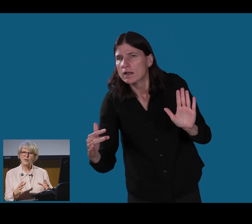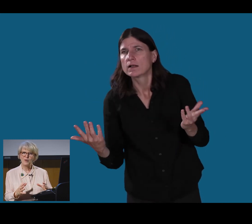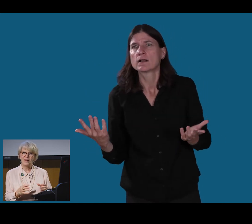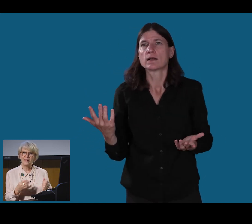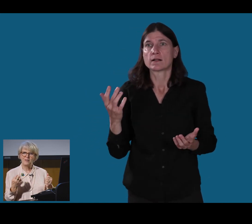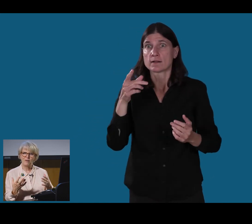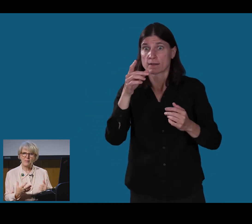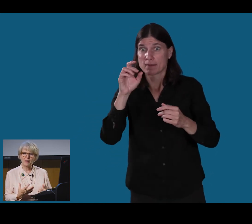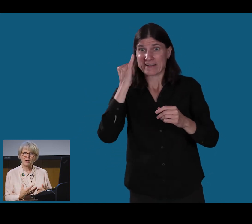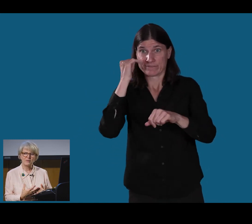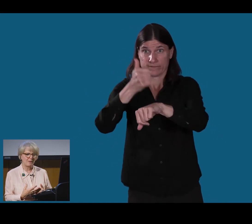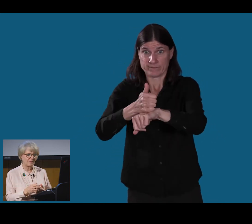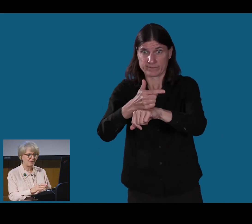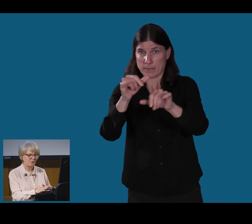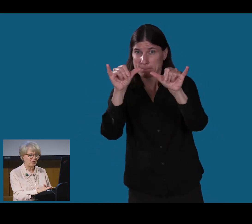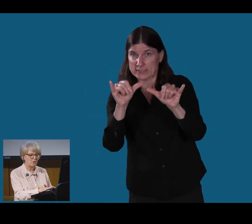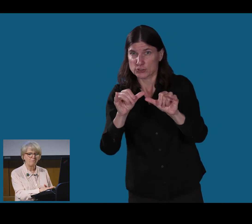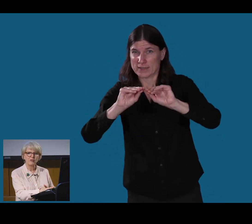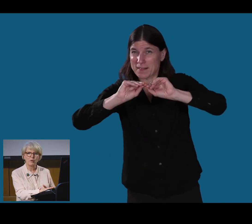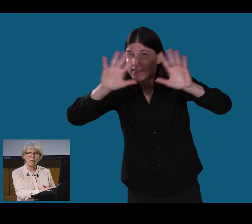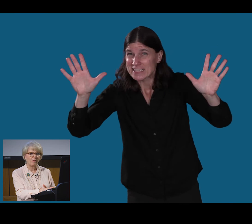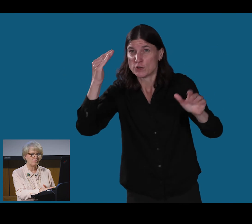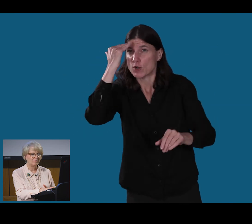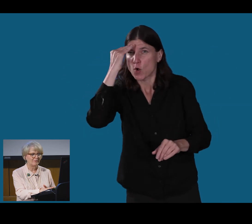and dirty and define that concept so that you can measure it well.